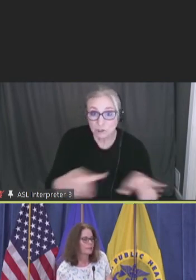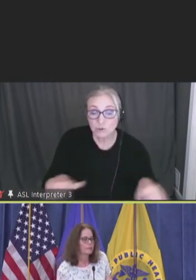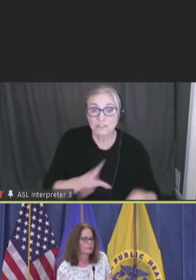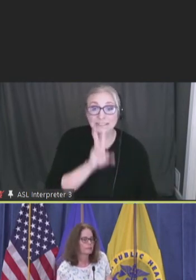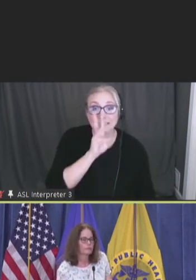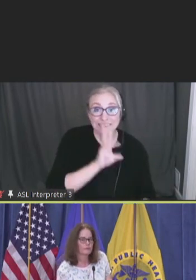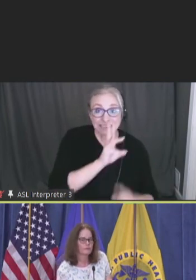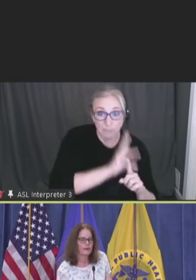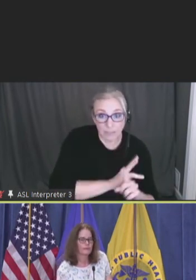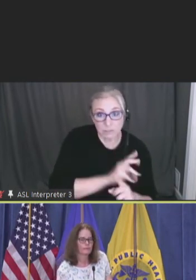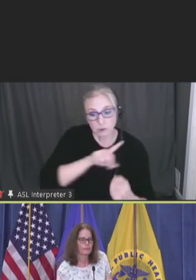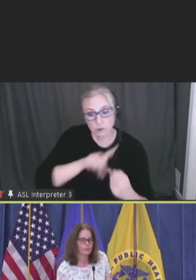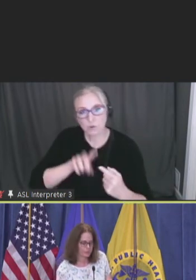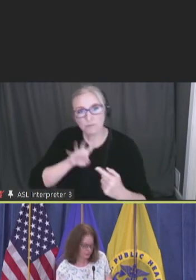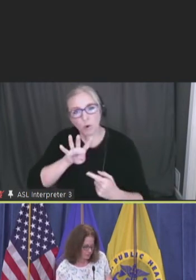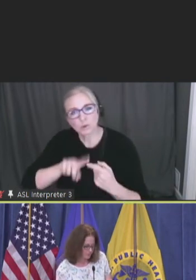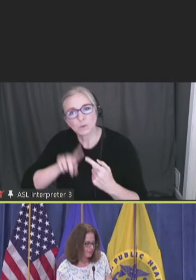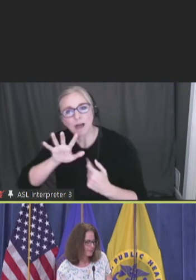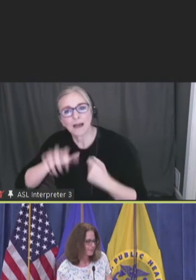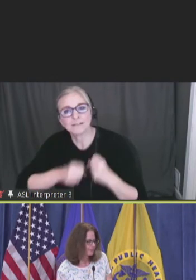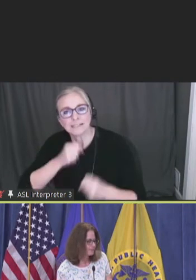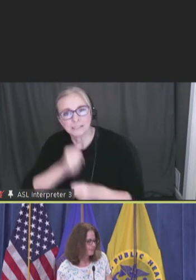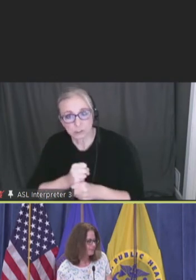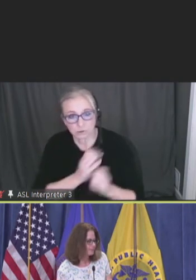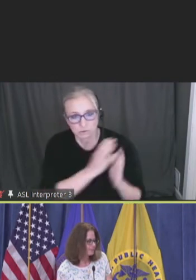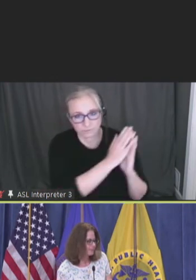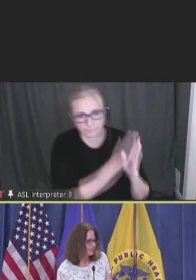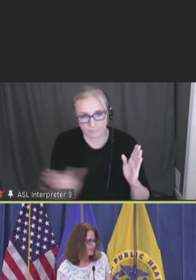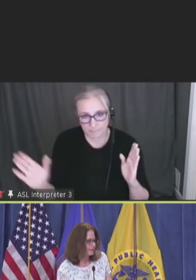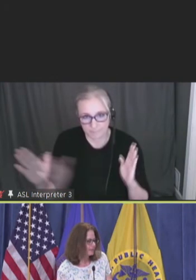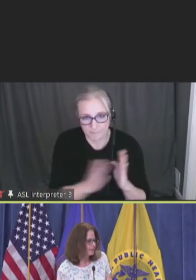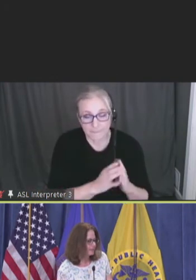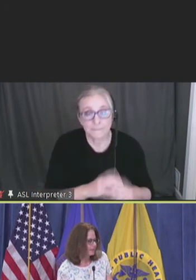to 4 to 5 years.